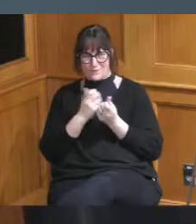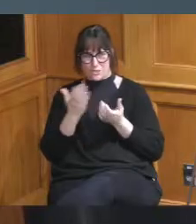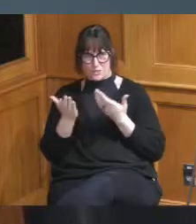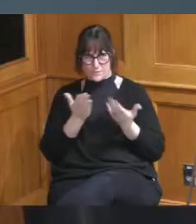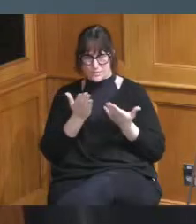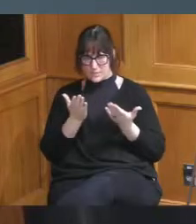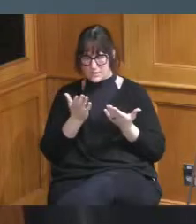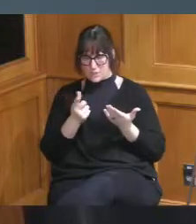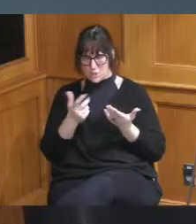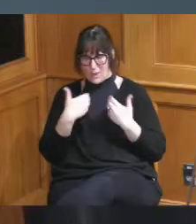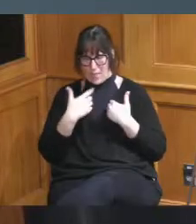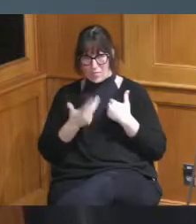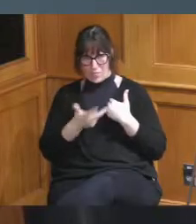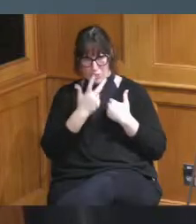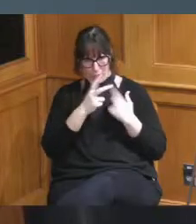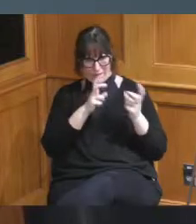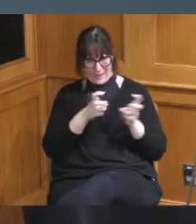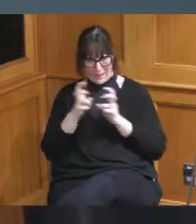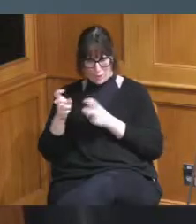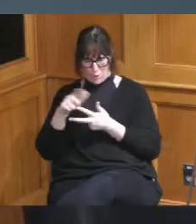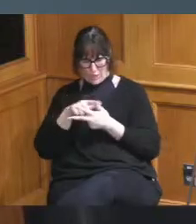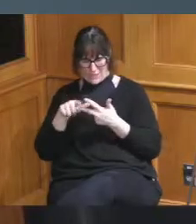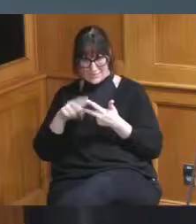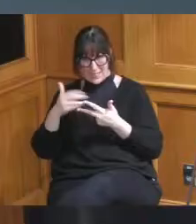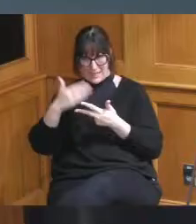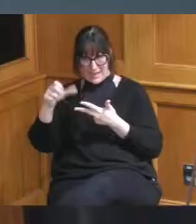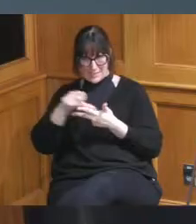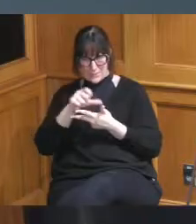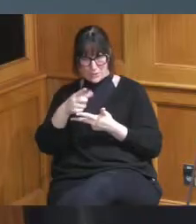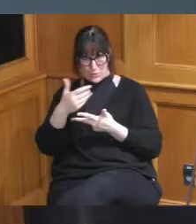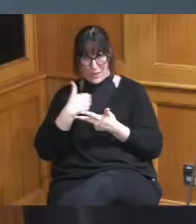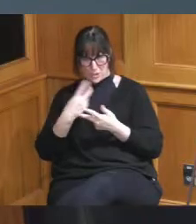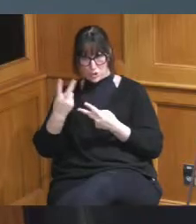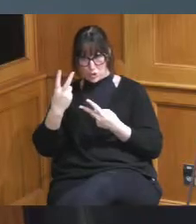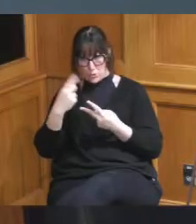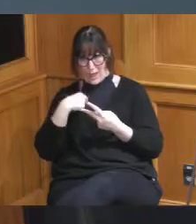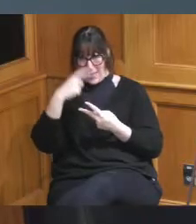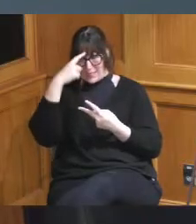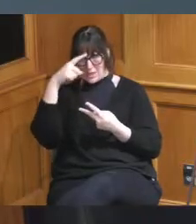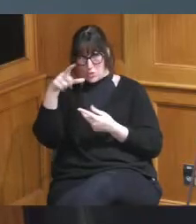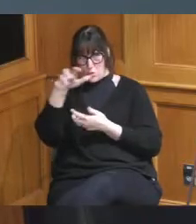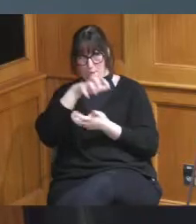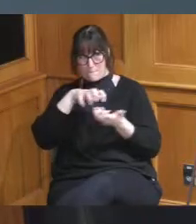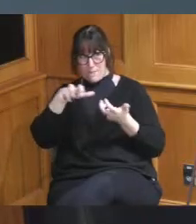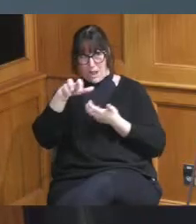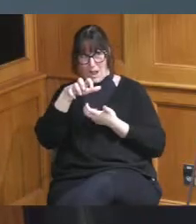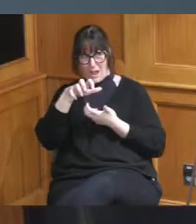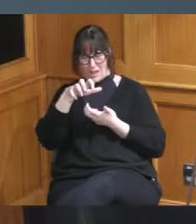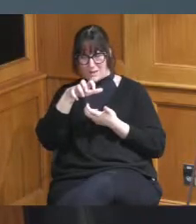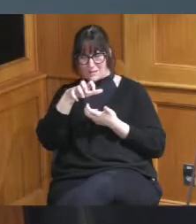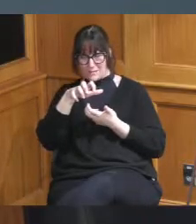when you go to the next page you only had two I think you combine prevention with the support